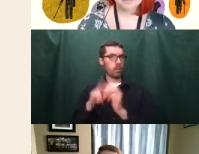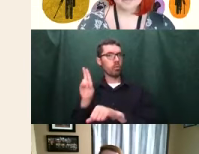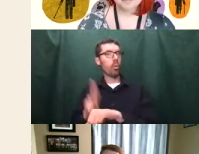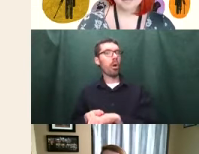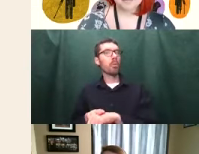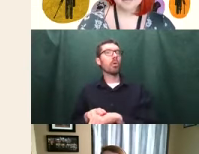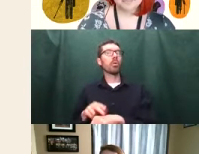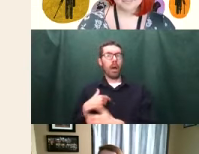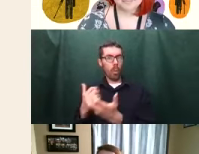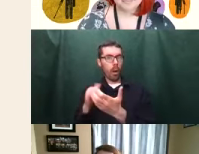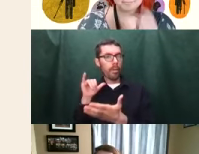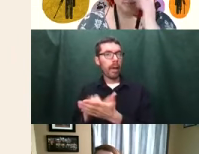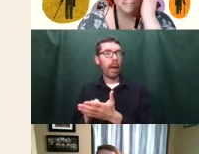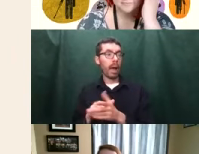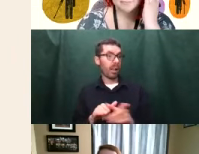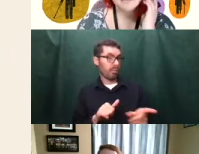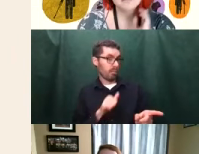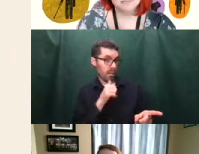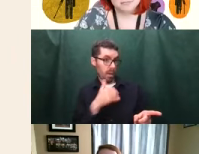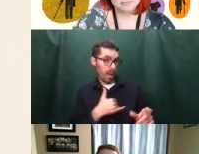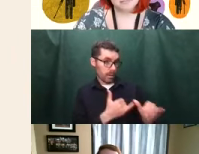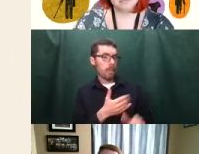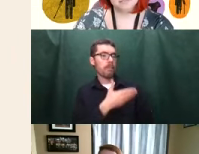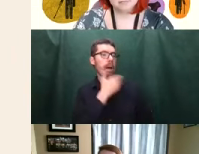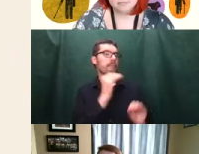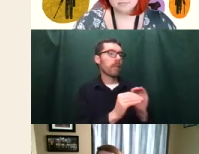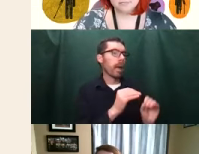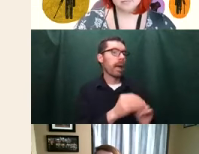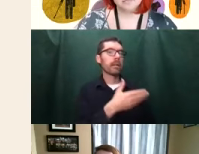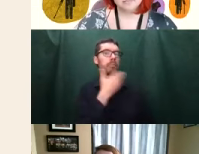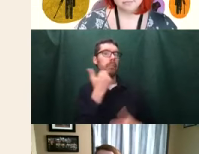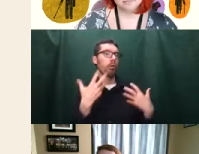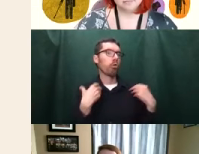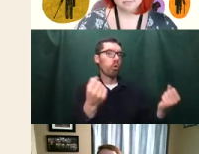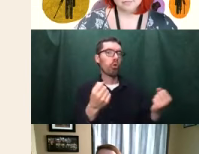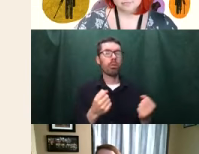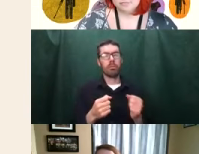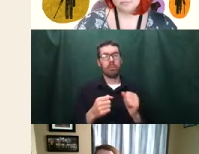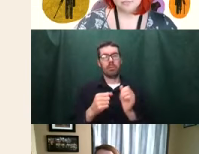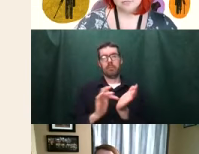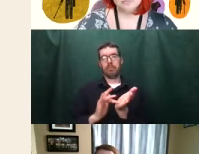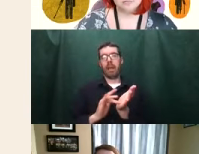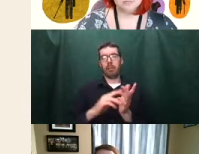to be fixed and cured, um, which looks through the medical model and disability justice shifts